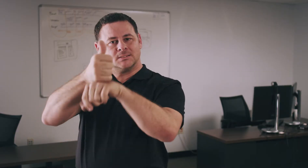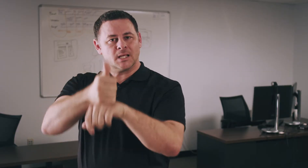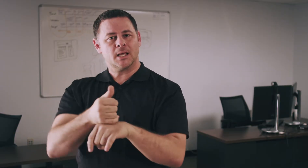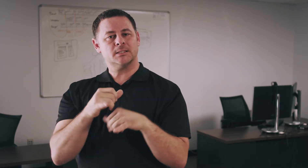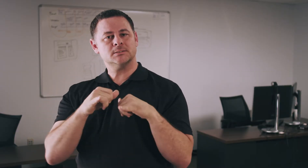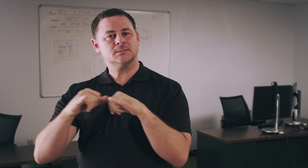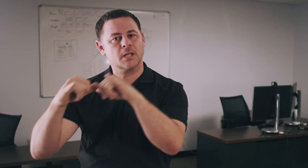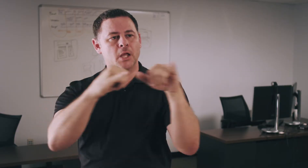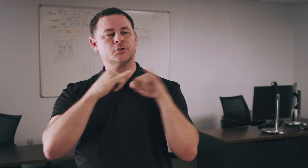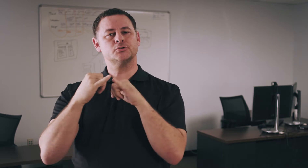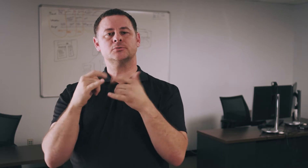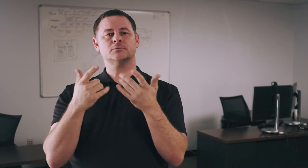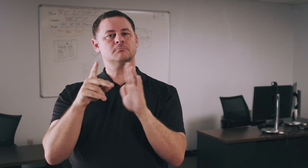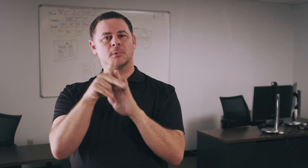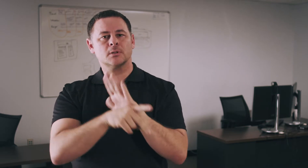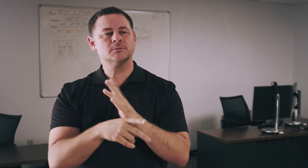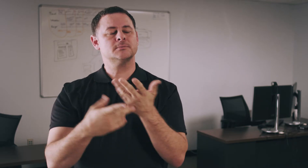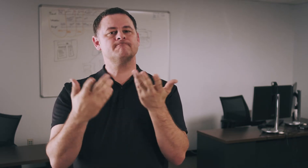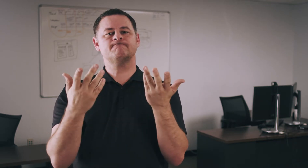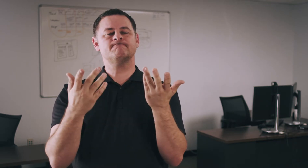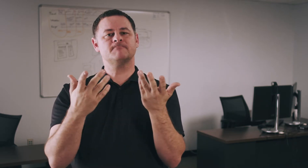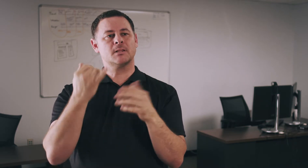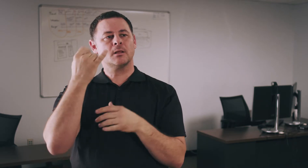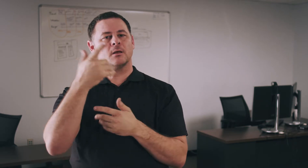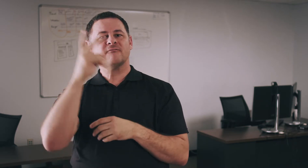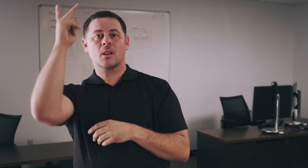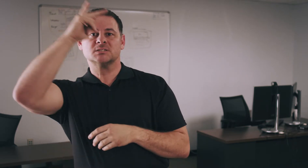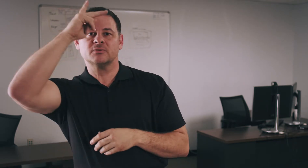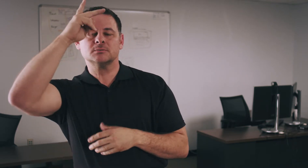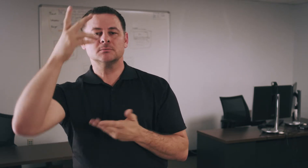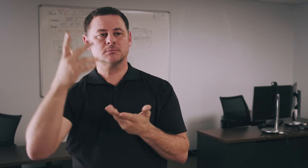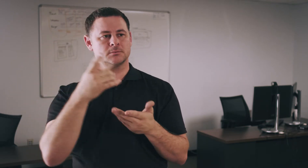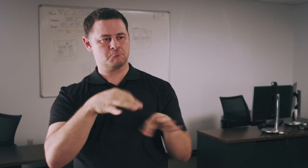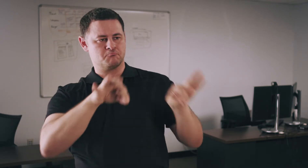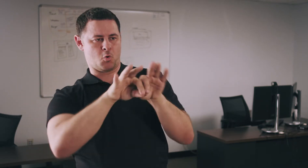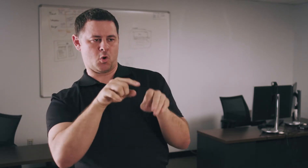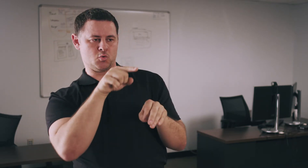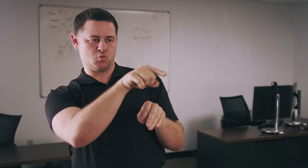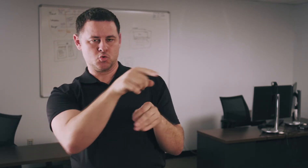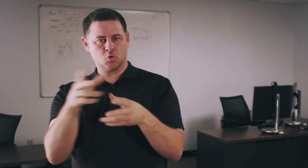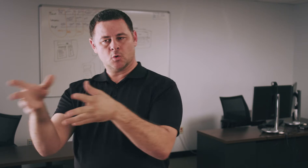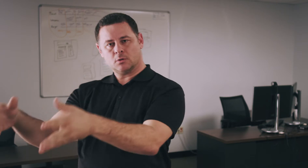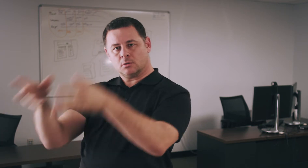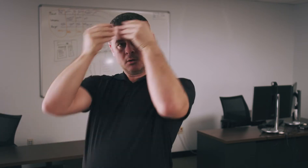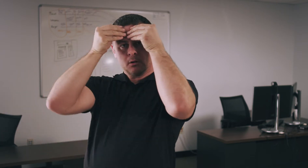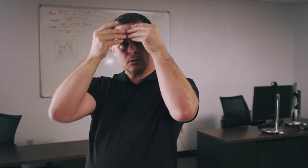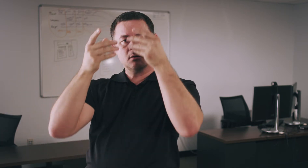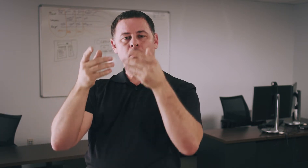established standards, policies, and philosophies that is important to internalize and understand